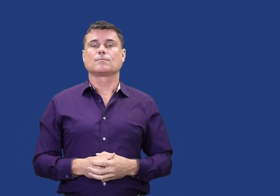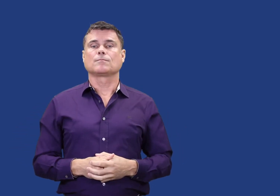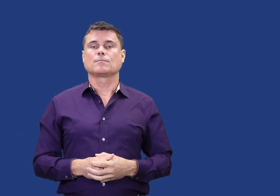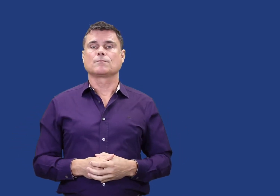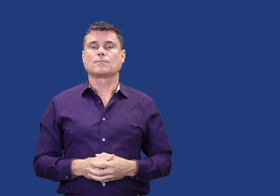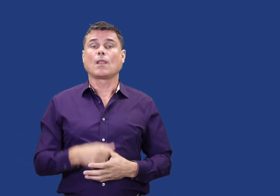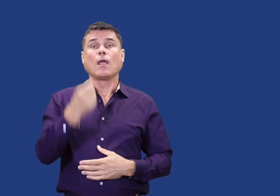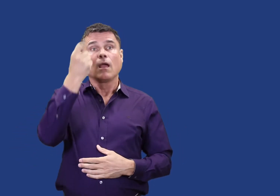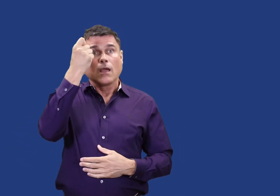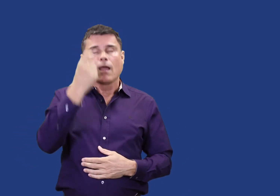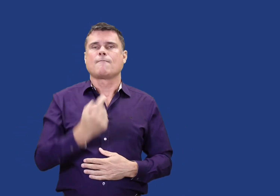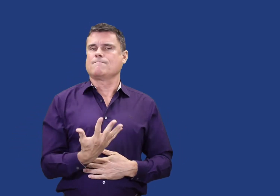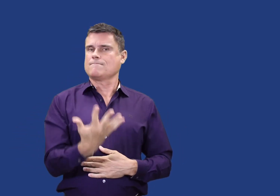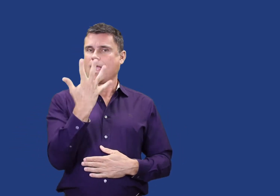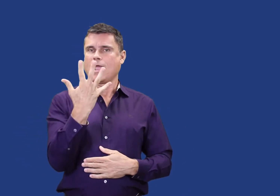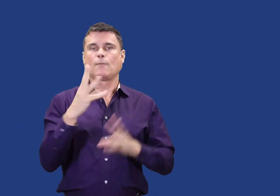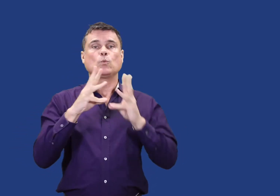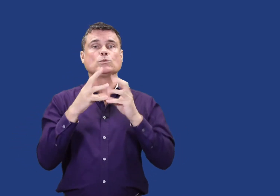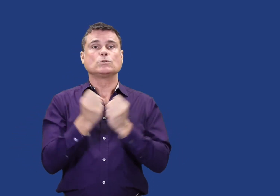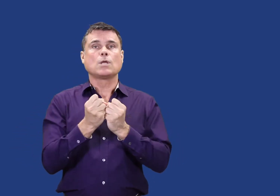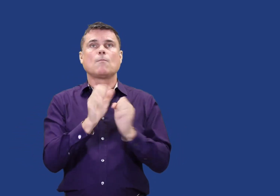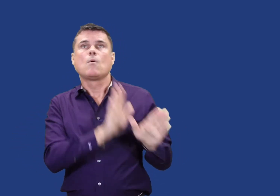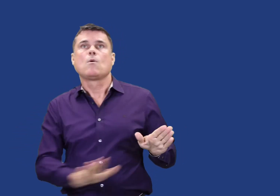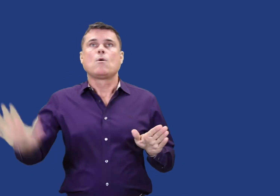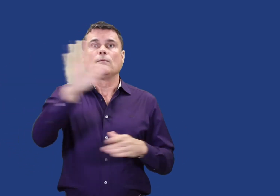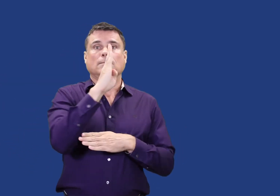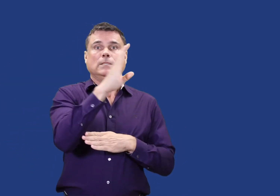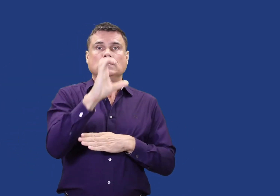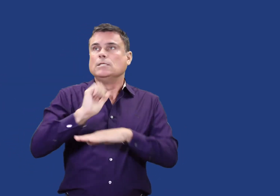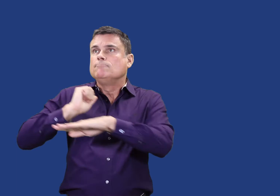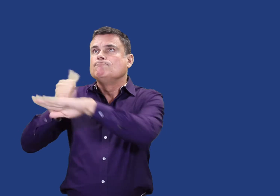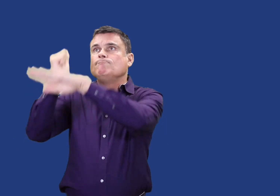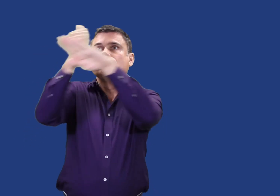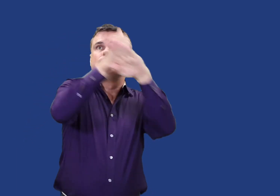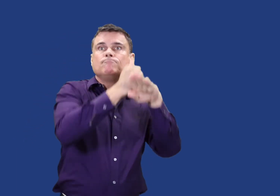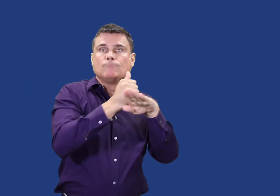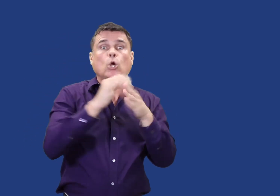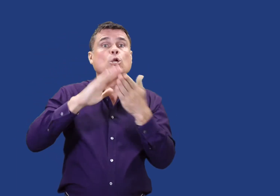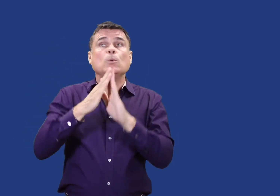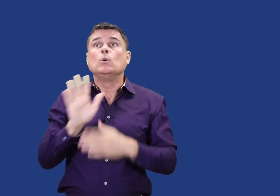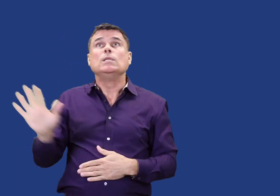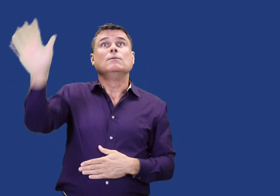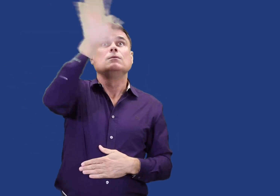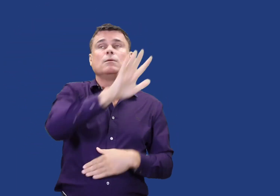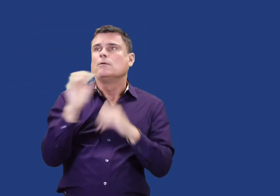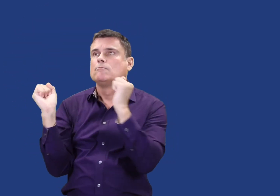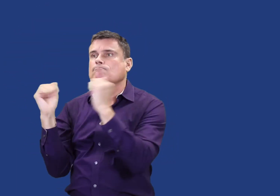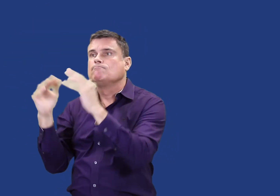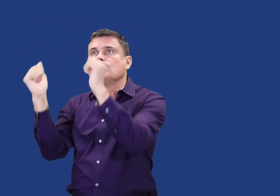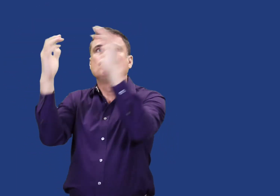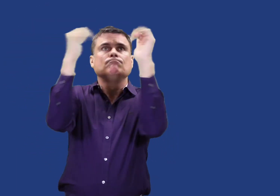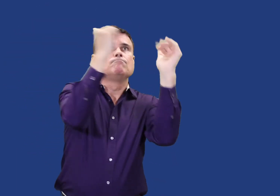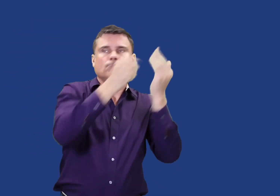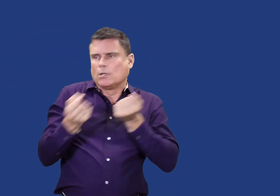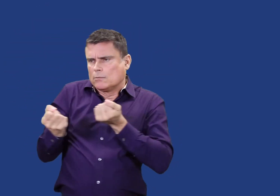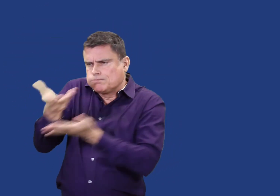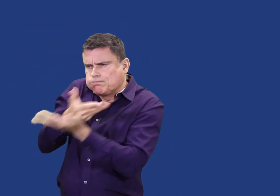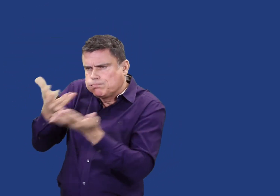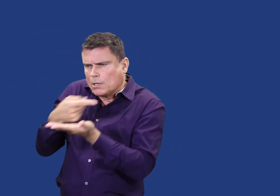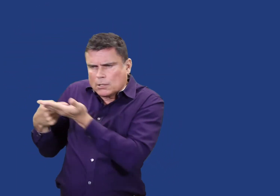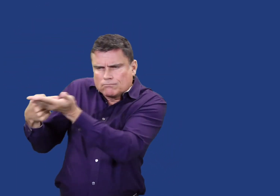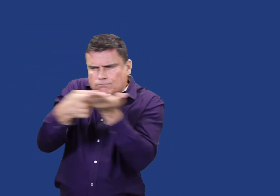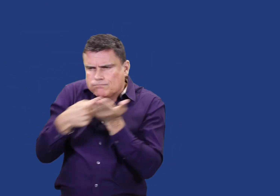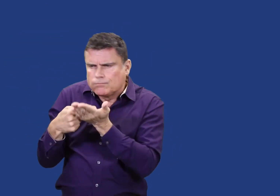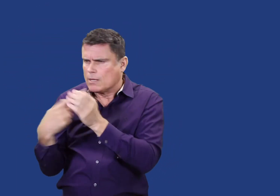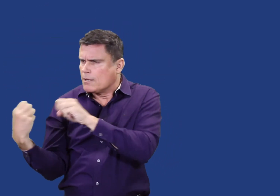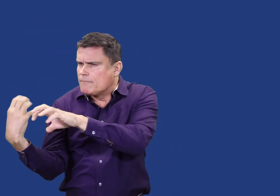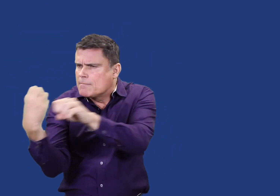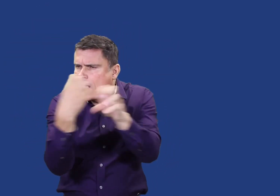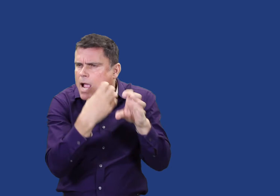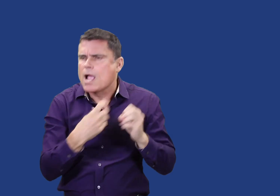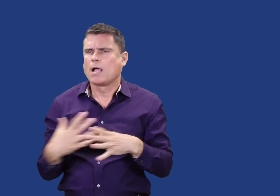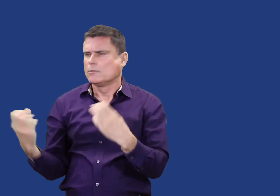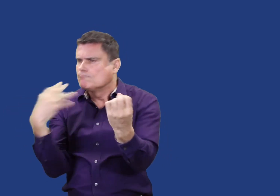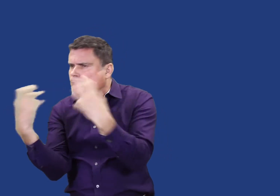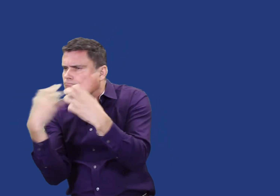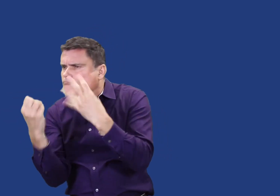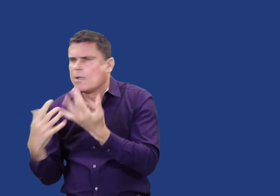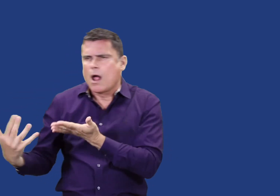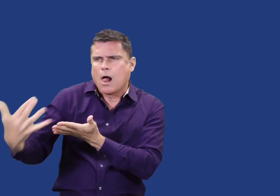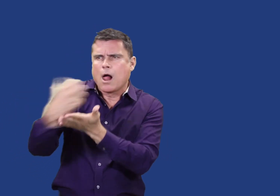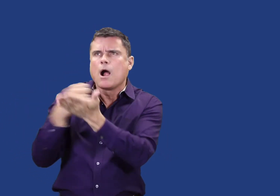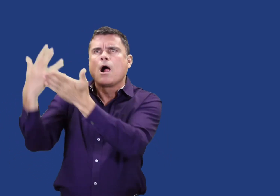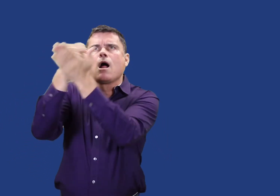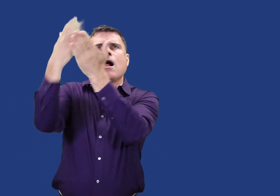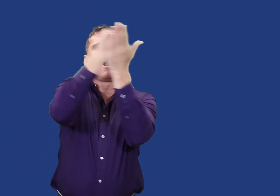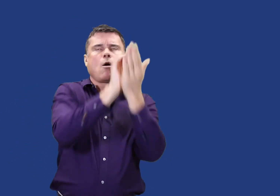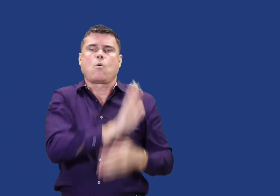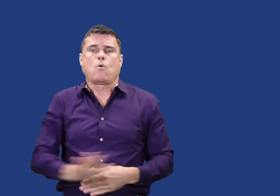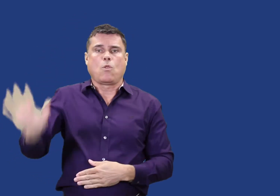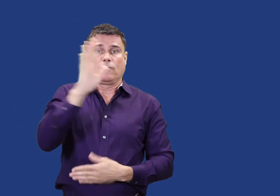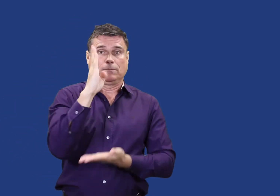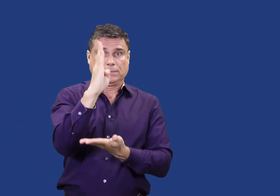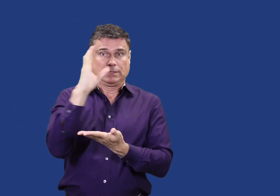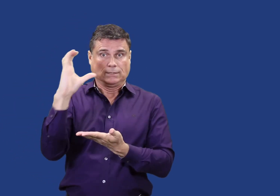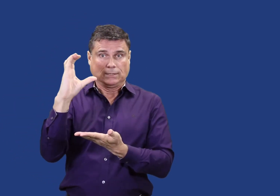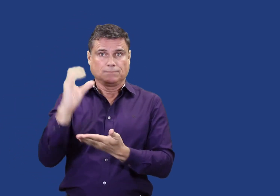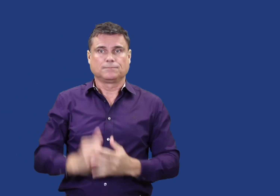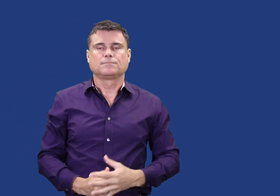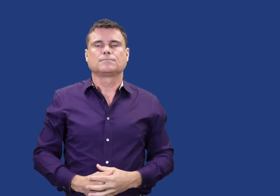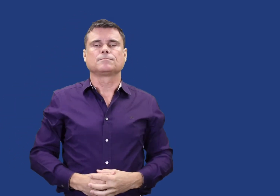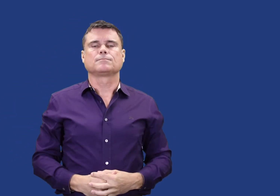FIVE ENGAGEMENT WORKSHOPS ACROSS BRITISH COLUMBIA WITH COMMUNITY STAKEHOLDERS.